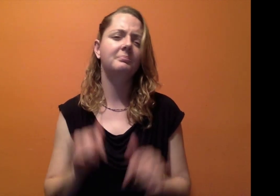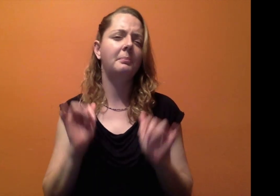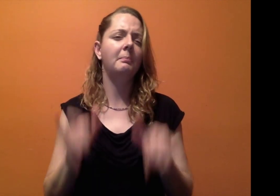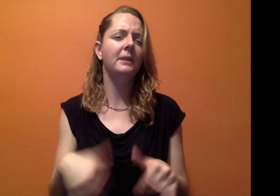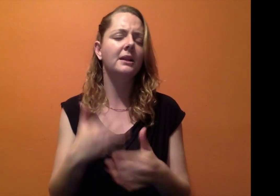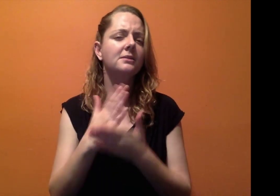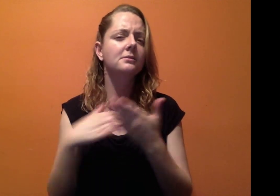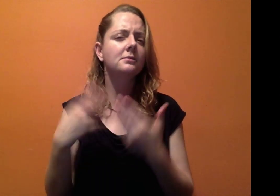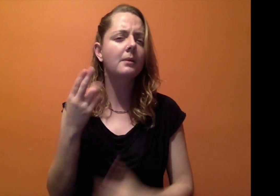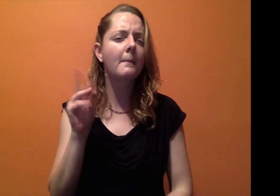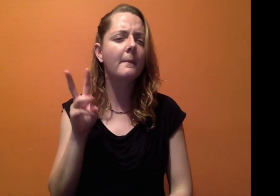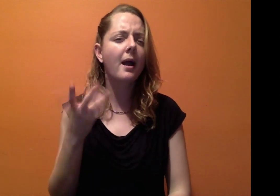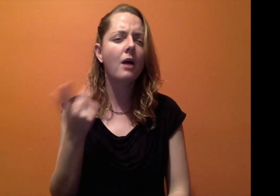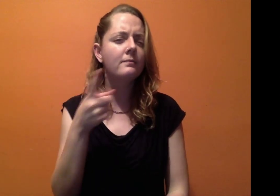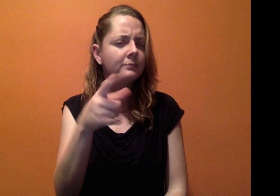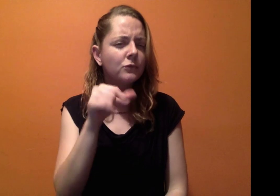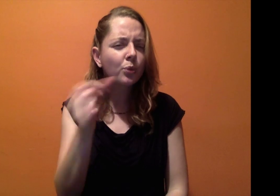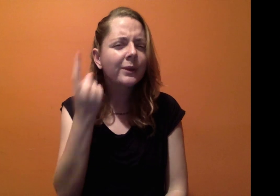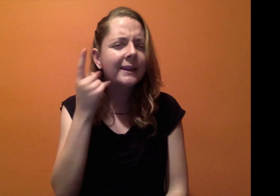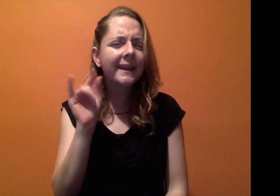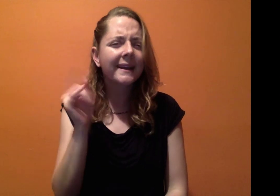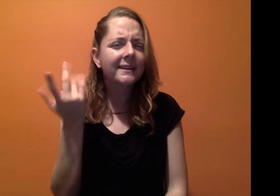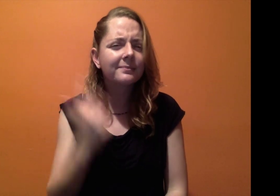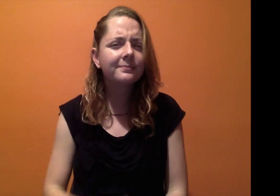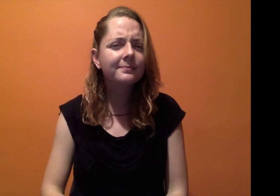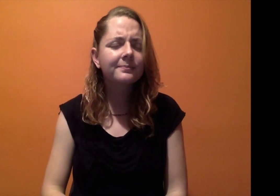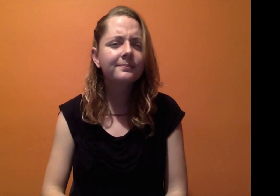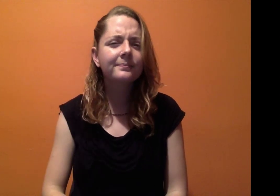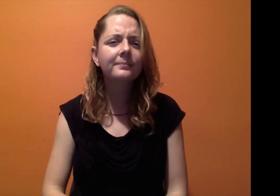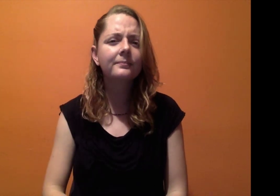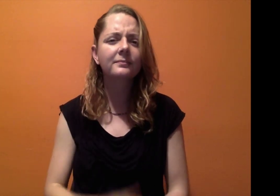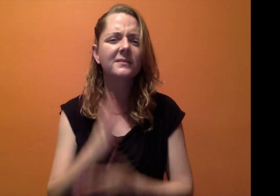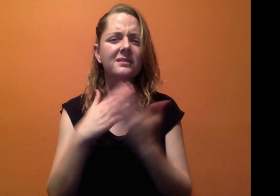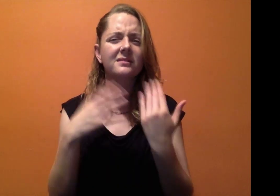Somehow, you still don't get it.